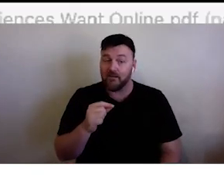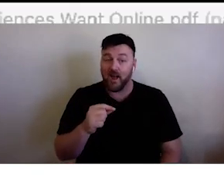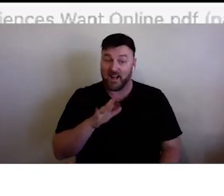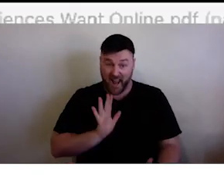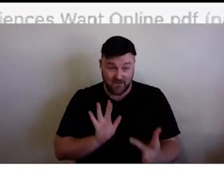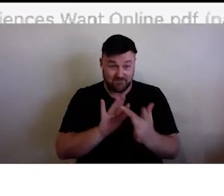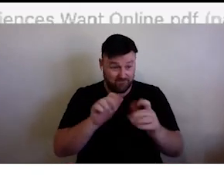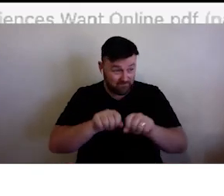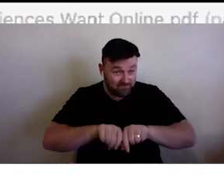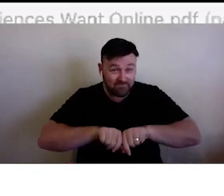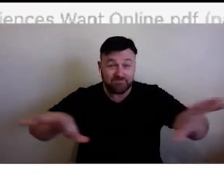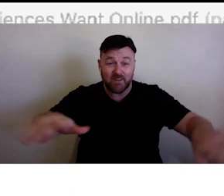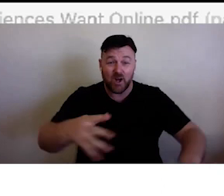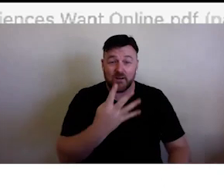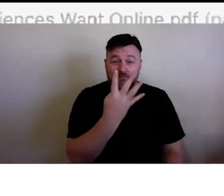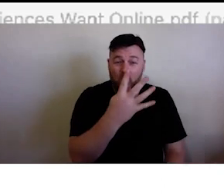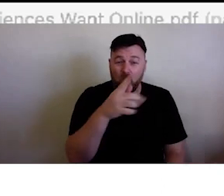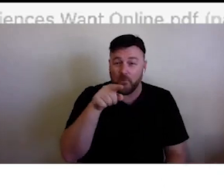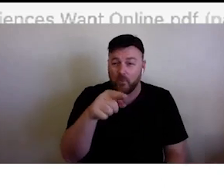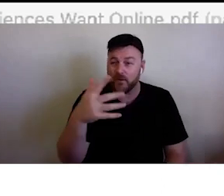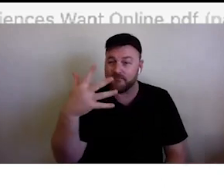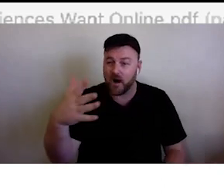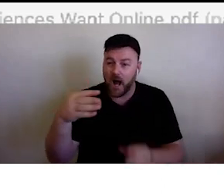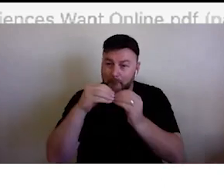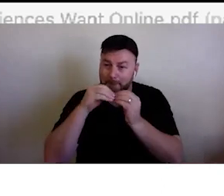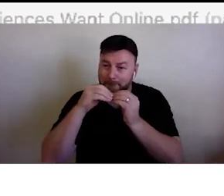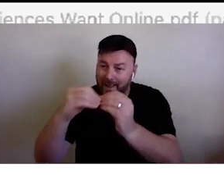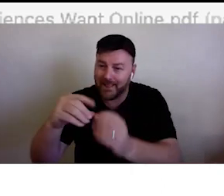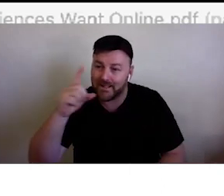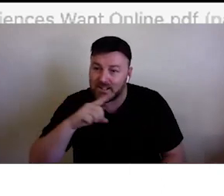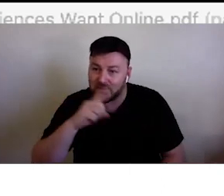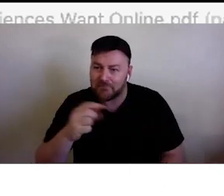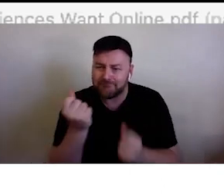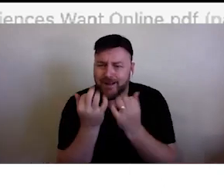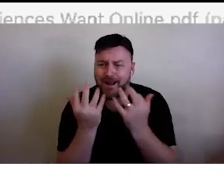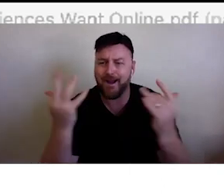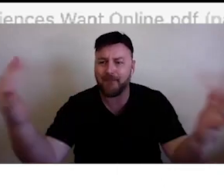think about the number of people out there, don't we? And it's immense.